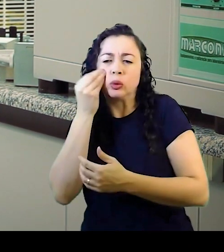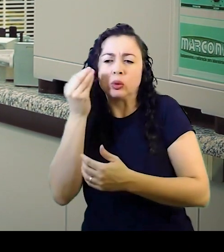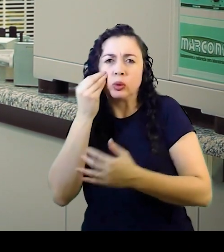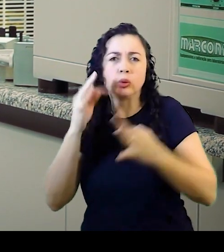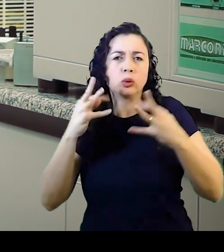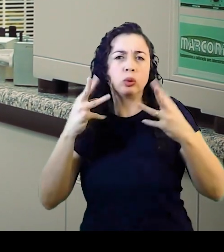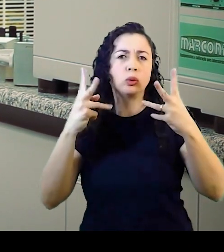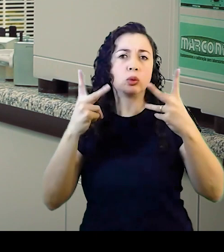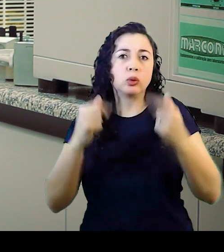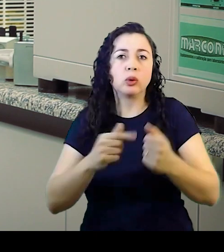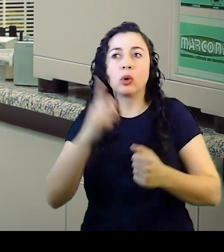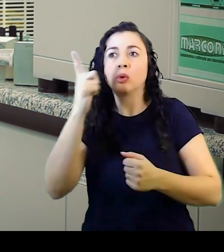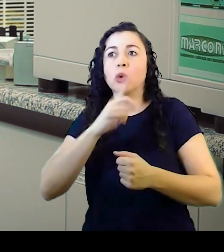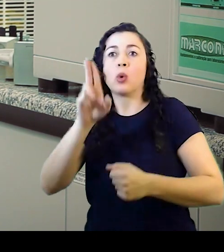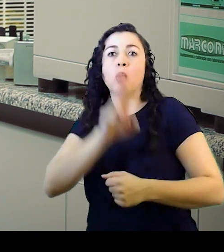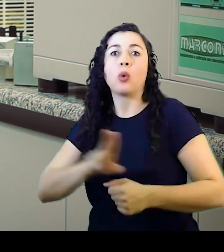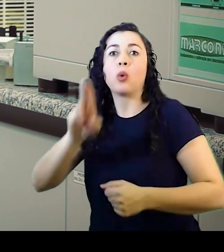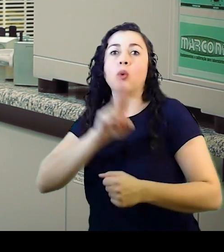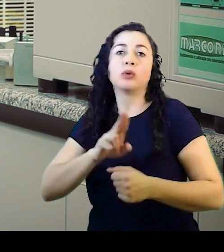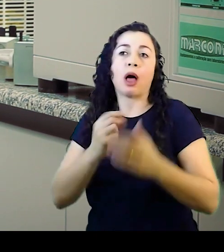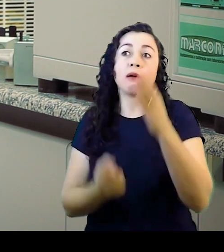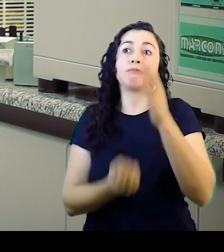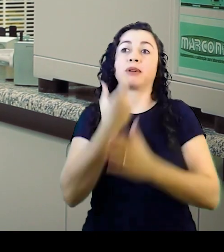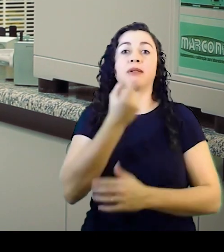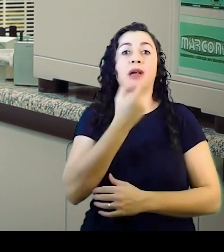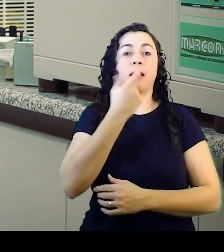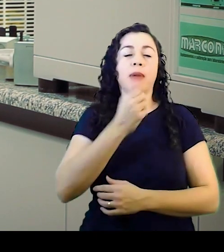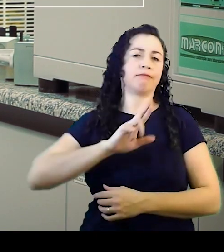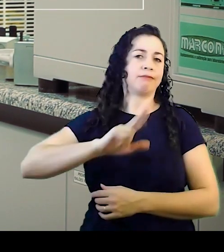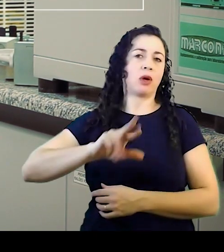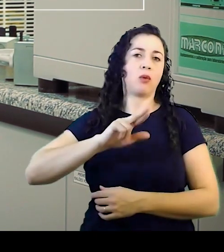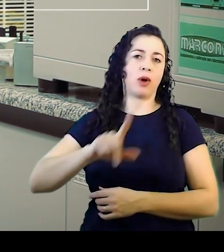will be applied as a drug. In fact, we already know